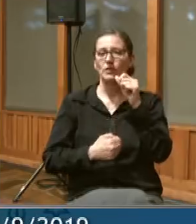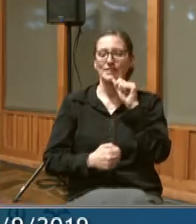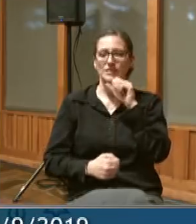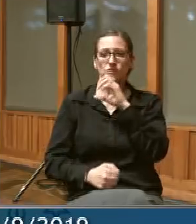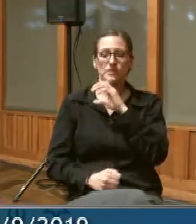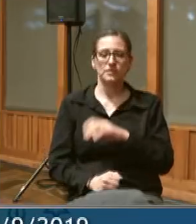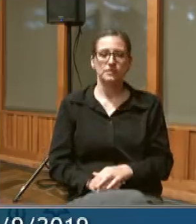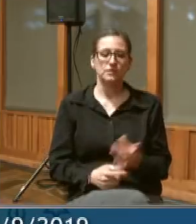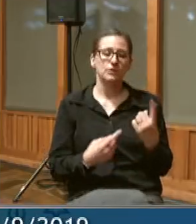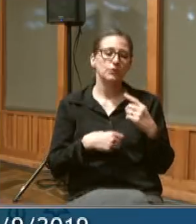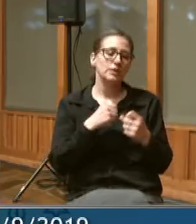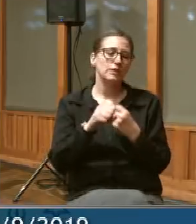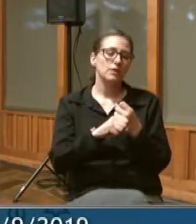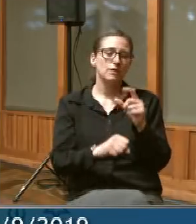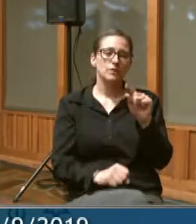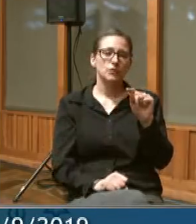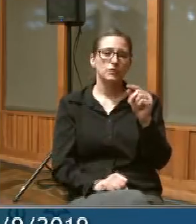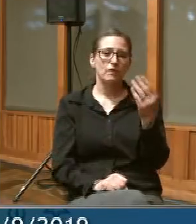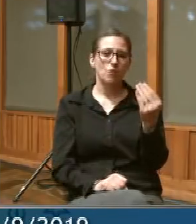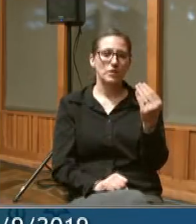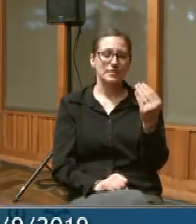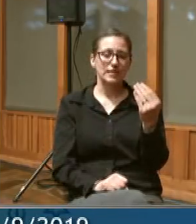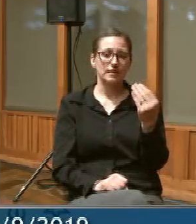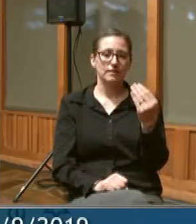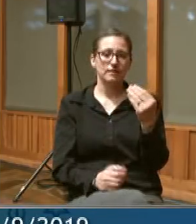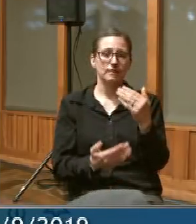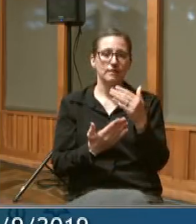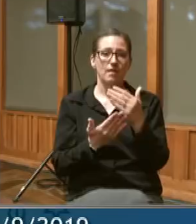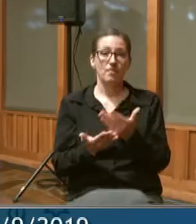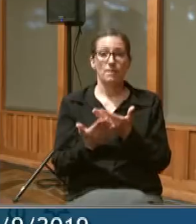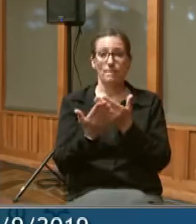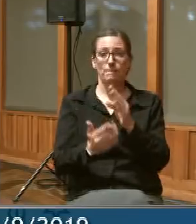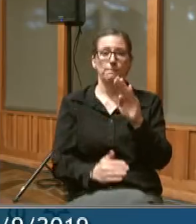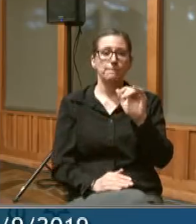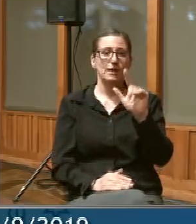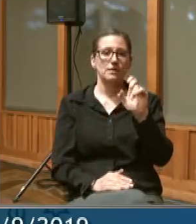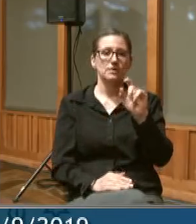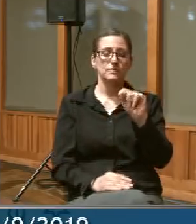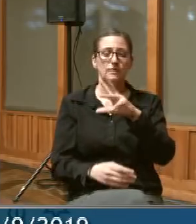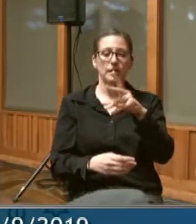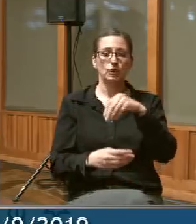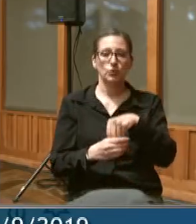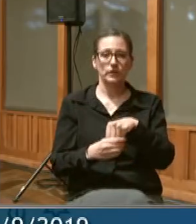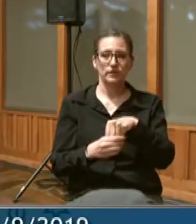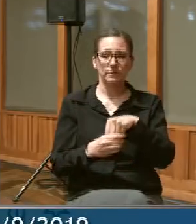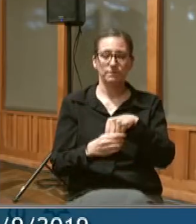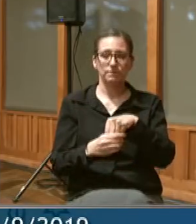IT WAS SO HOT IN SUMMER WE OFTEN EXERCISED OUTSIDE ON THE UNEVEN GRASS, DANGEROUS FOR SENIORS. IN